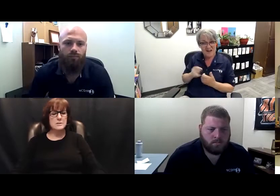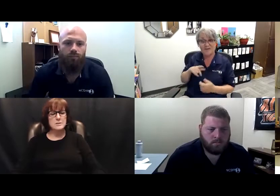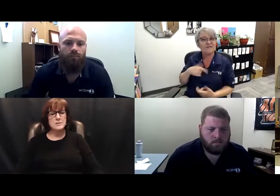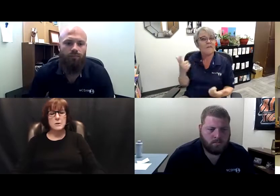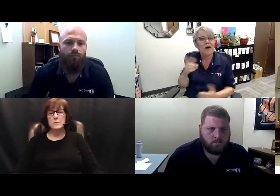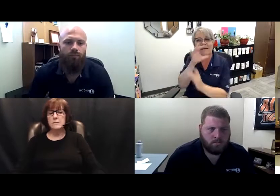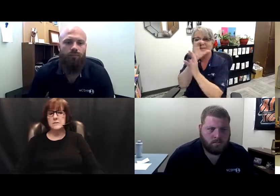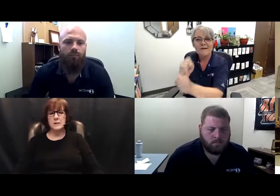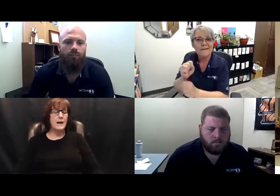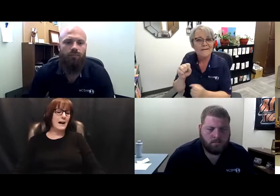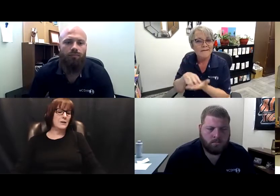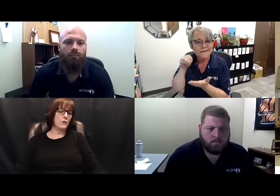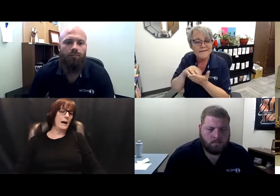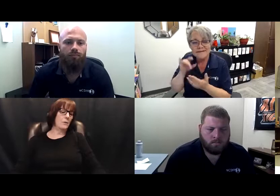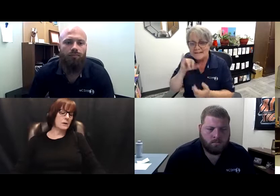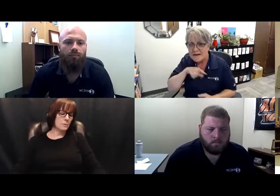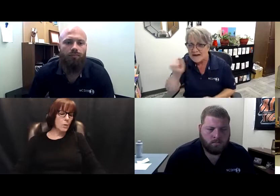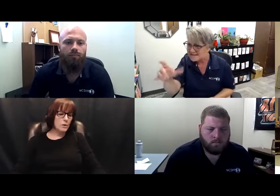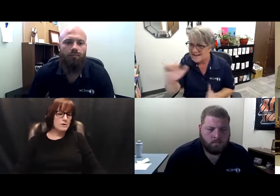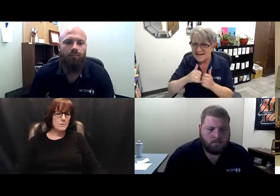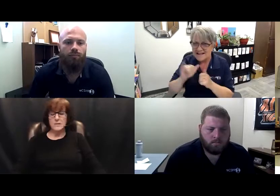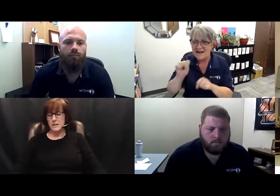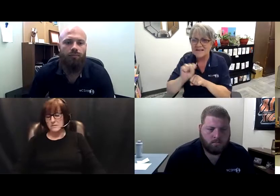descriptive listening I don't know how it works but I think it's very